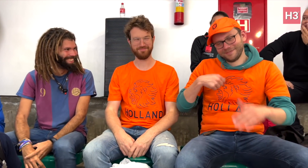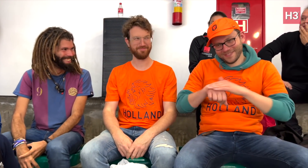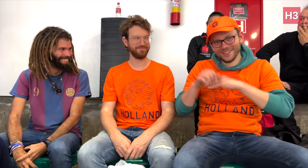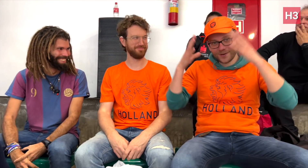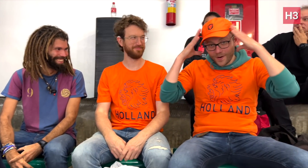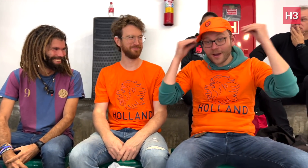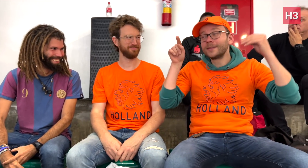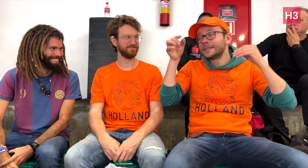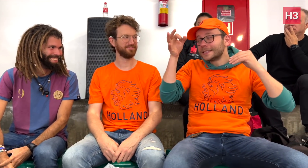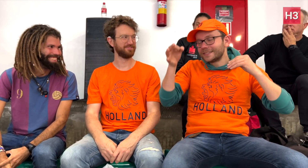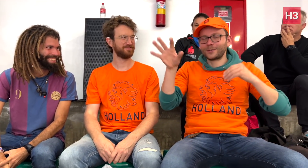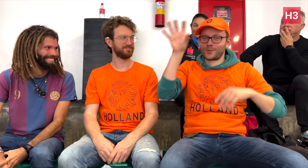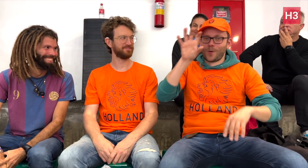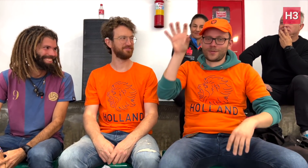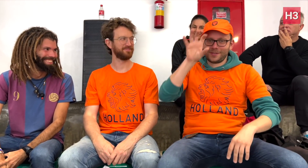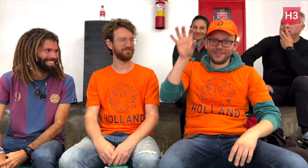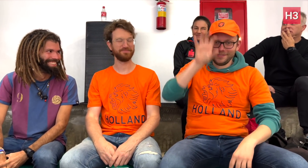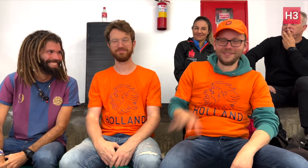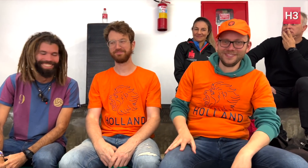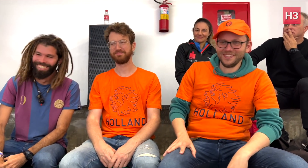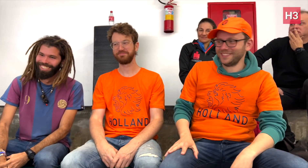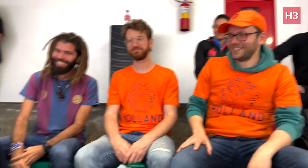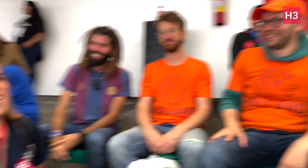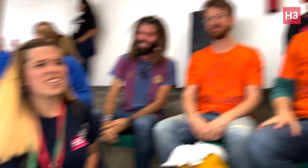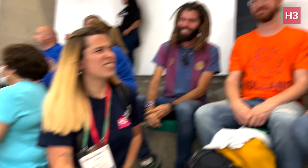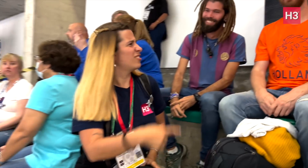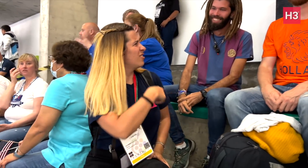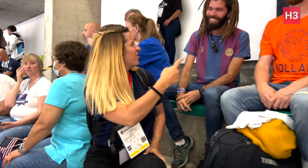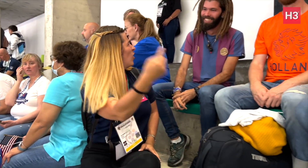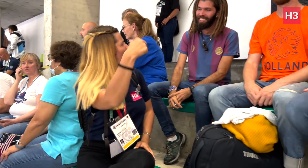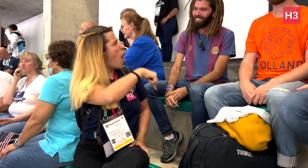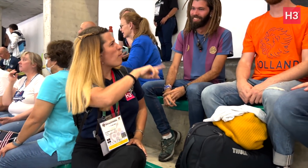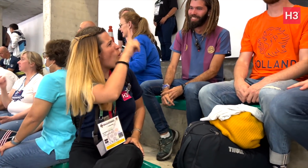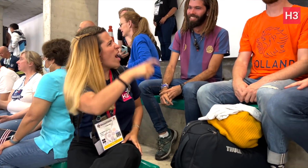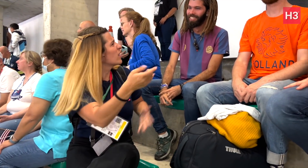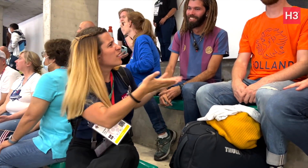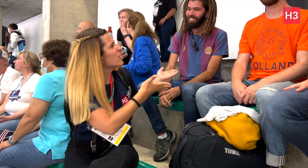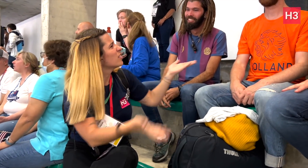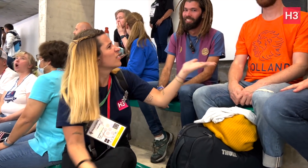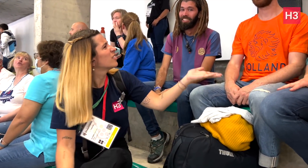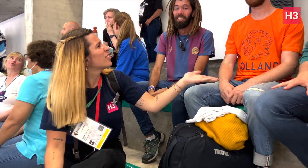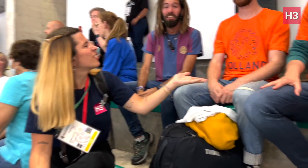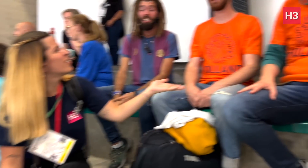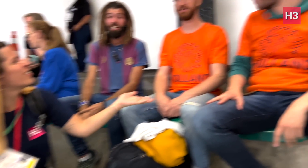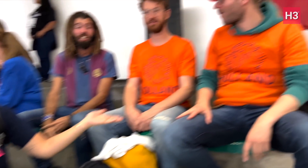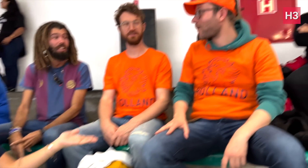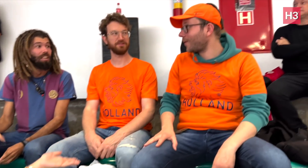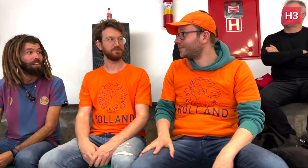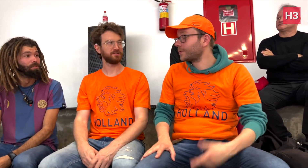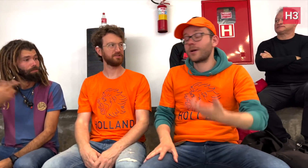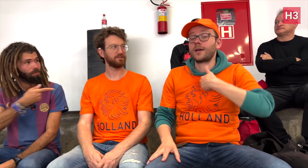I was born in Holland too, a small country in Europe. What made you come here and watch the Deaflympics Games?